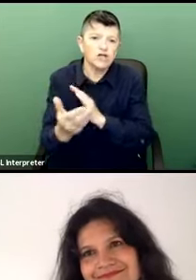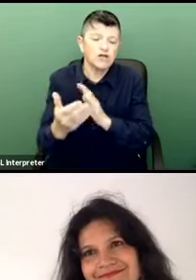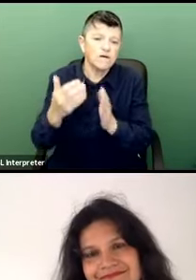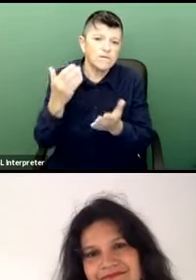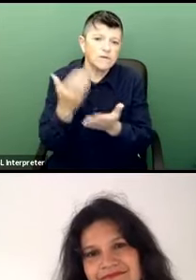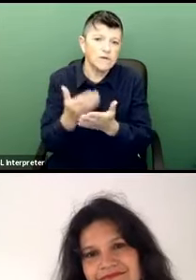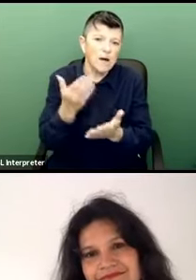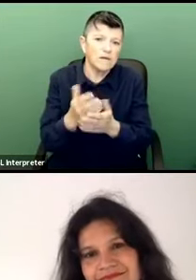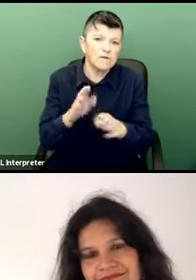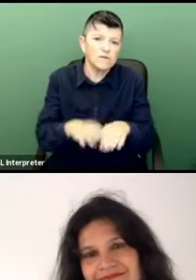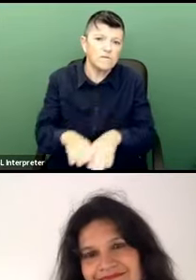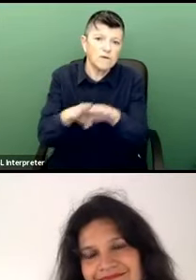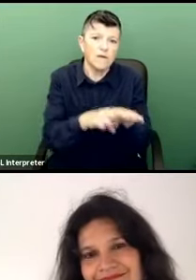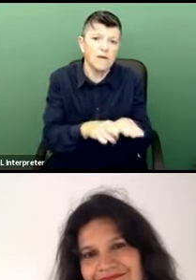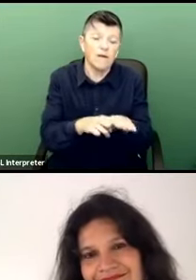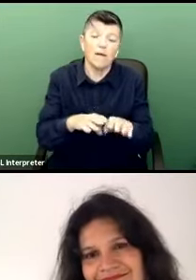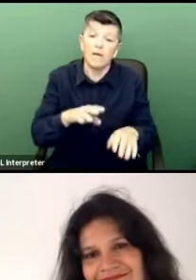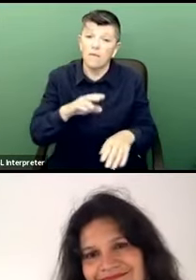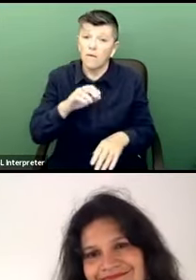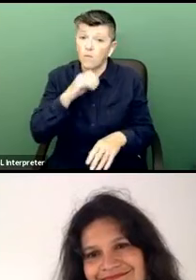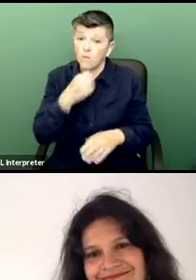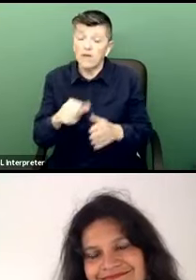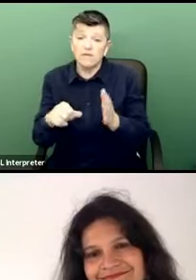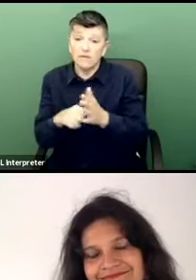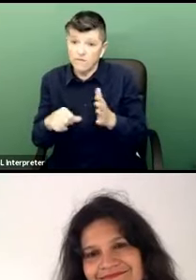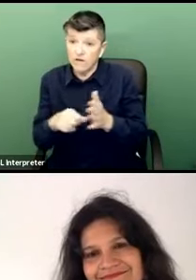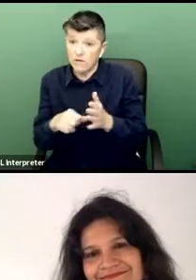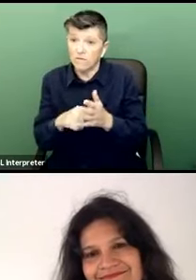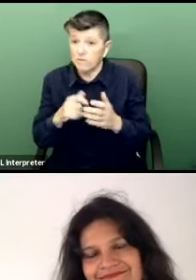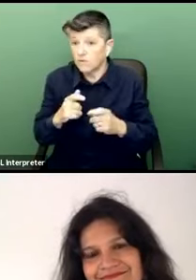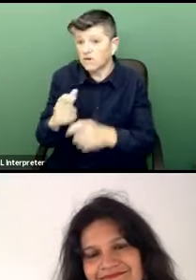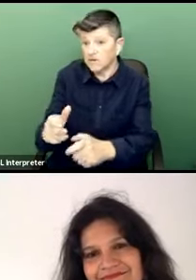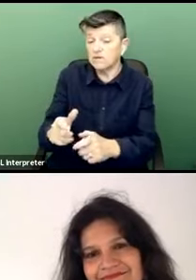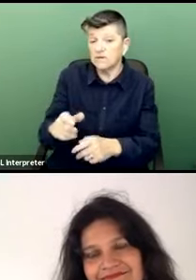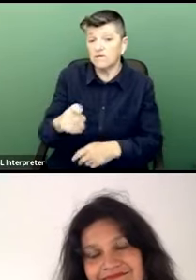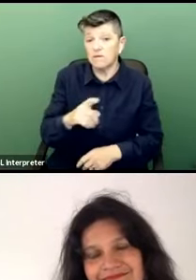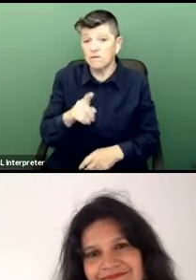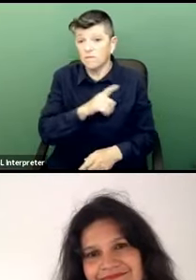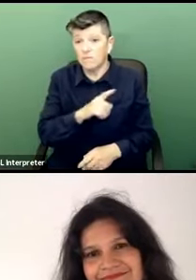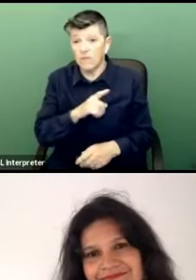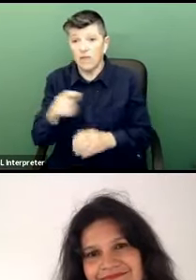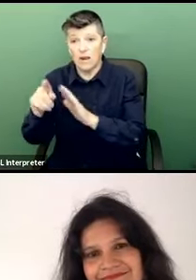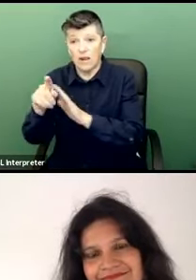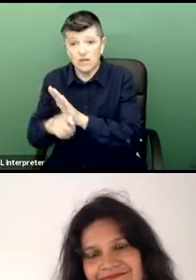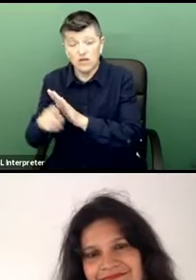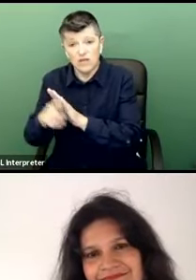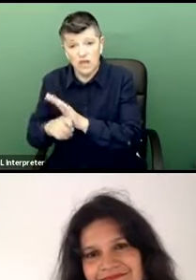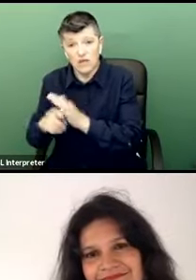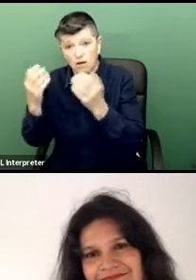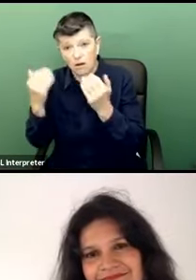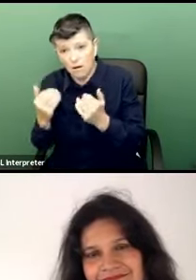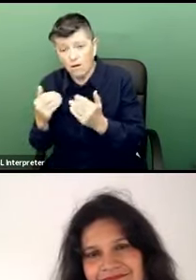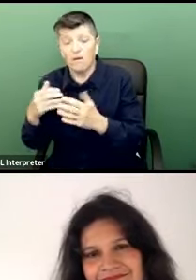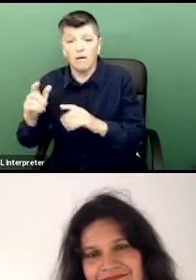judiciary, you can. However, the educative has an advantage if it is able to affect thing like